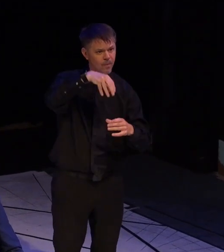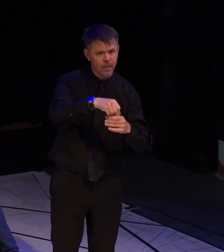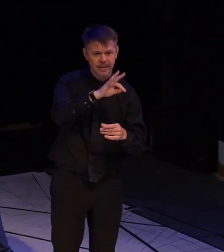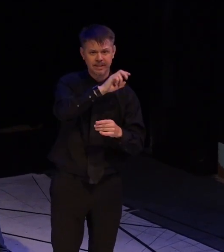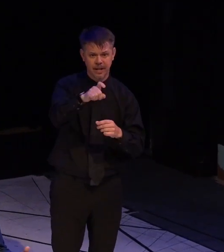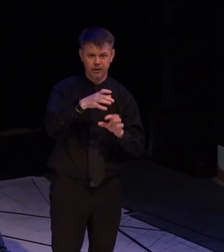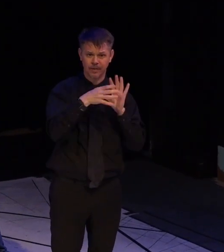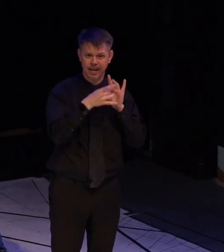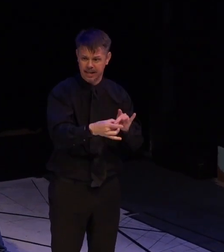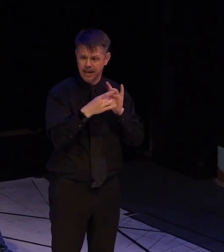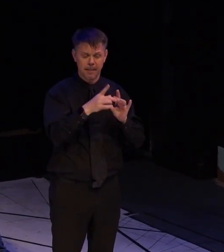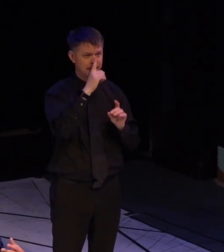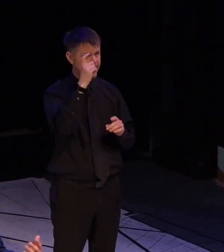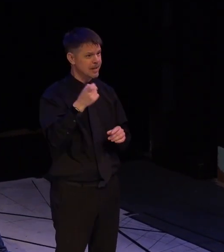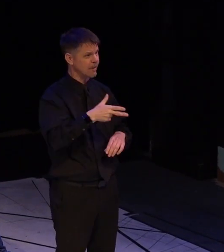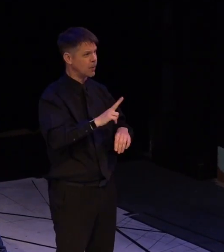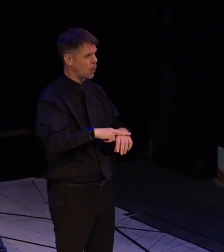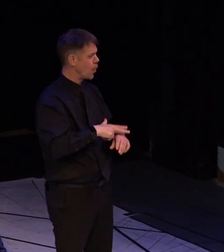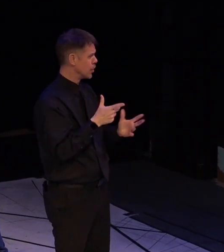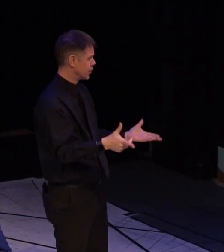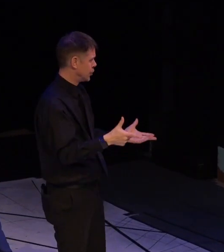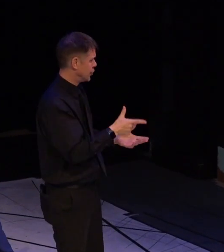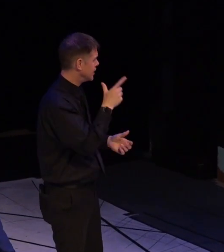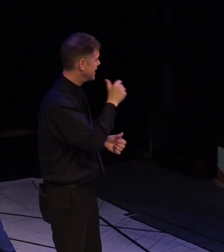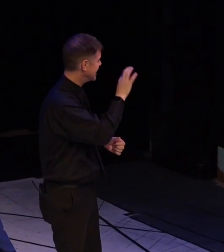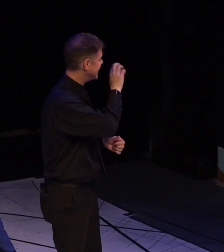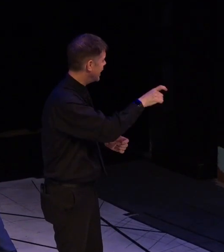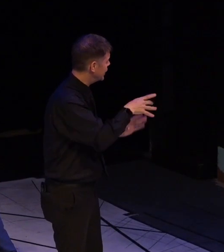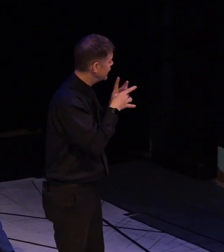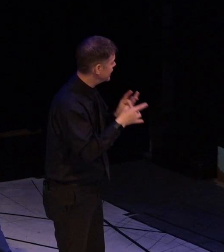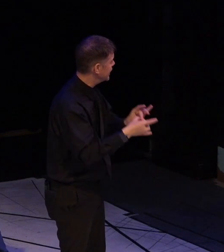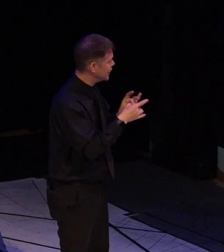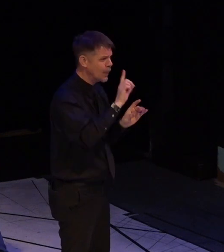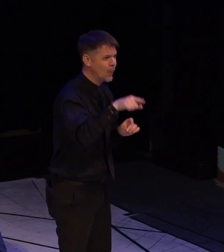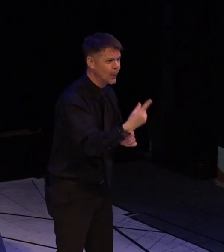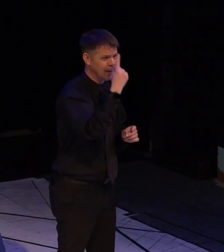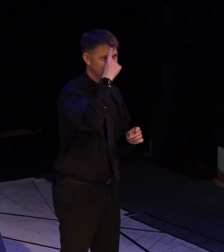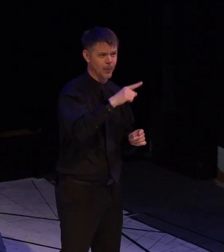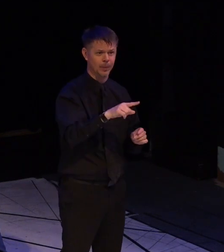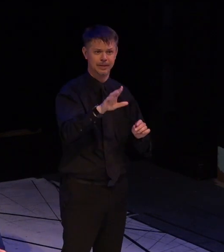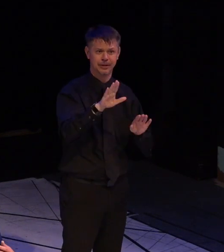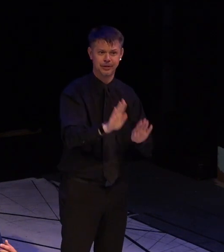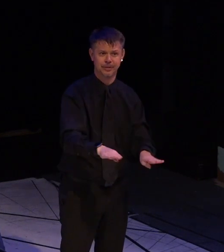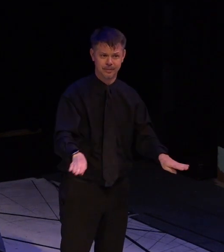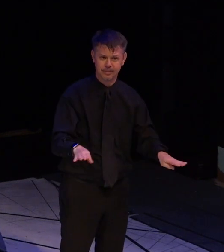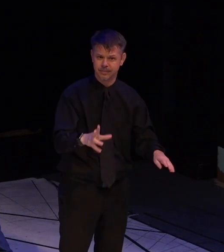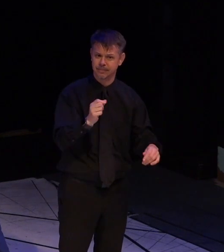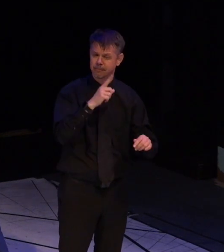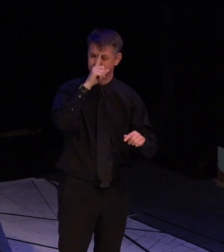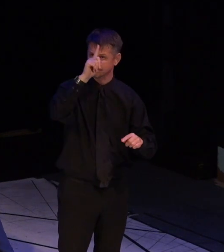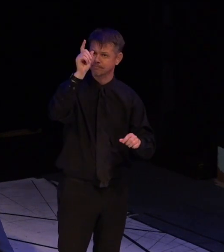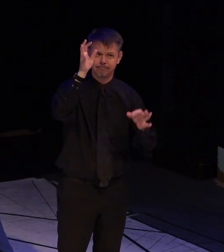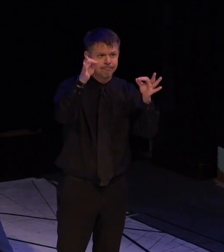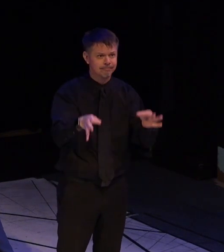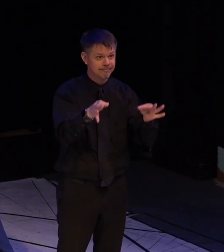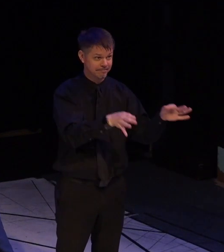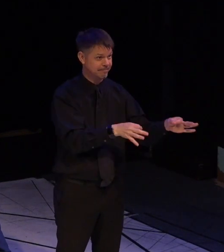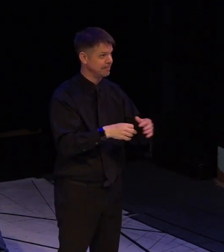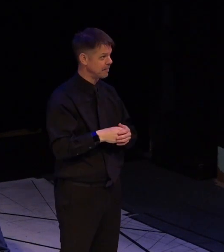because, of course, you should only be in a sexual relationship if you can make mature and rational decisions about sex, and obviously,